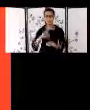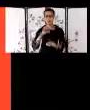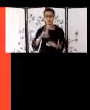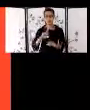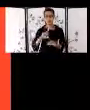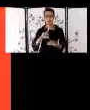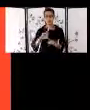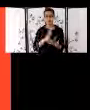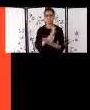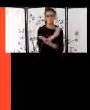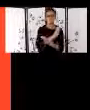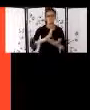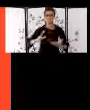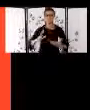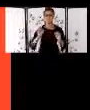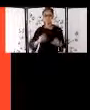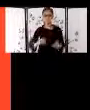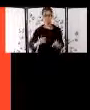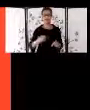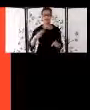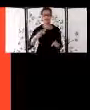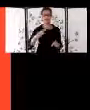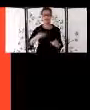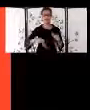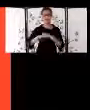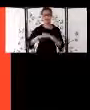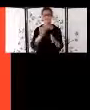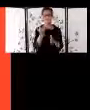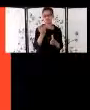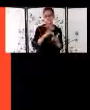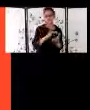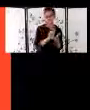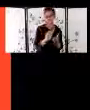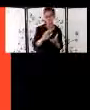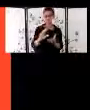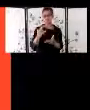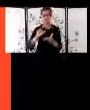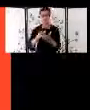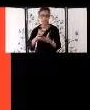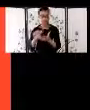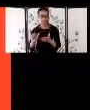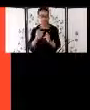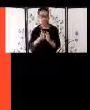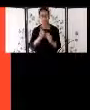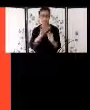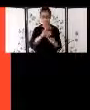or up to $20,000 so it will depend on the level of requests that we’re getting from